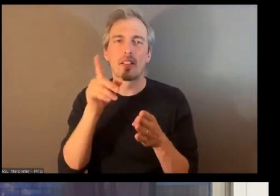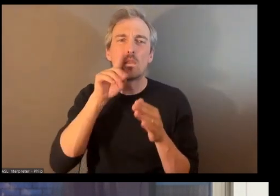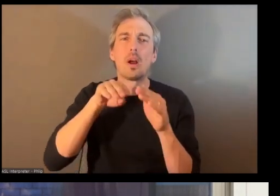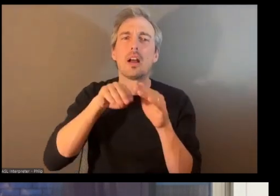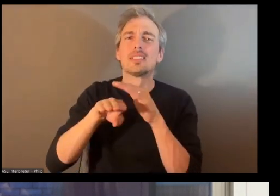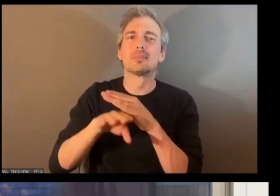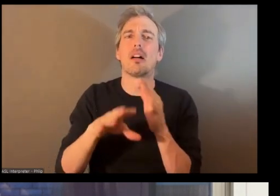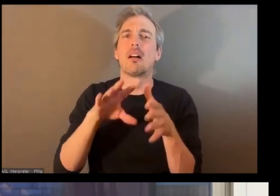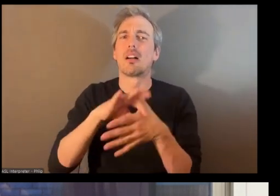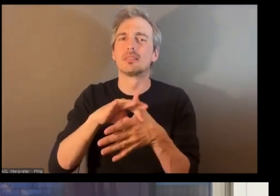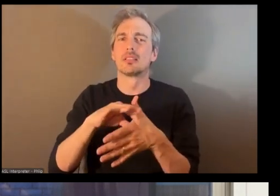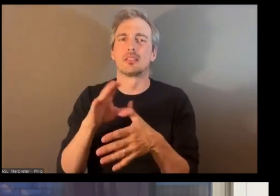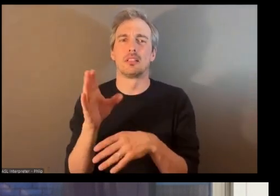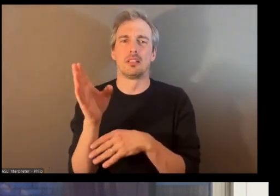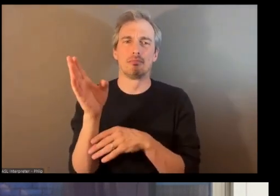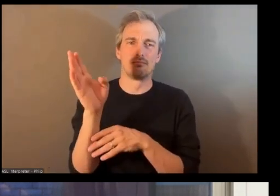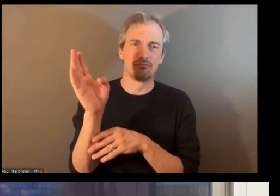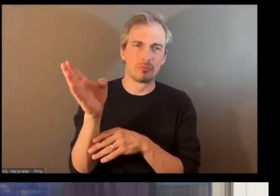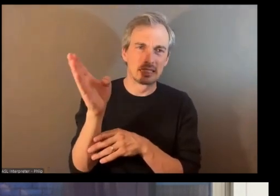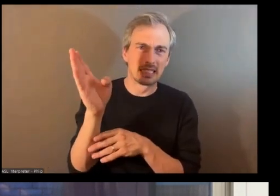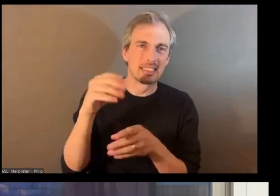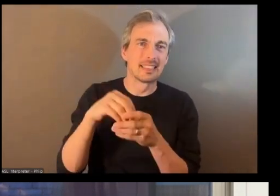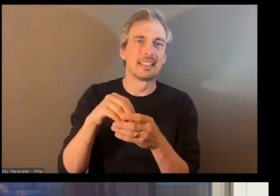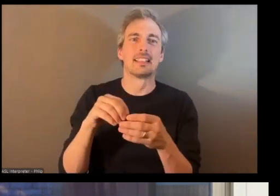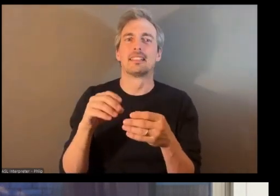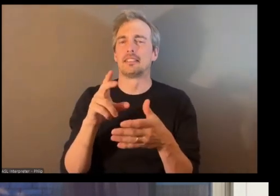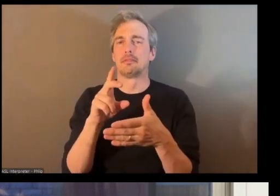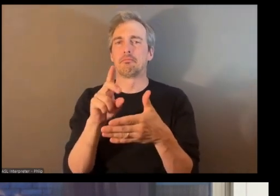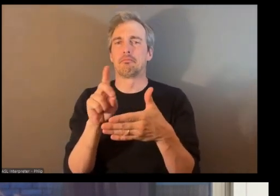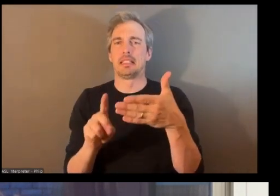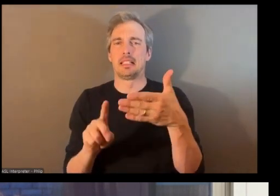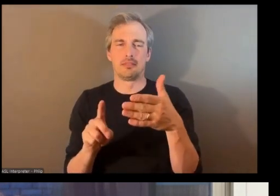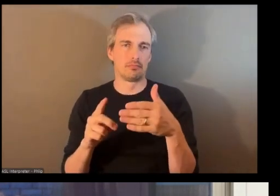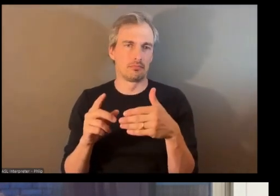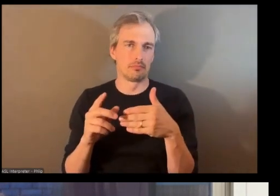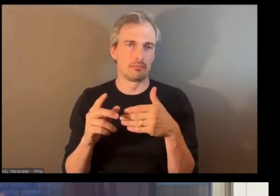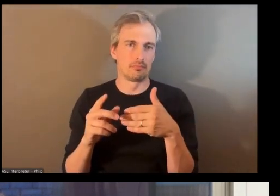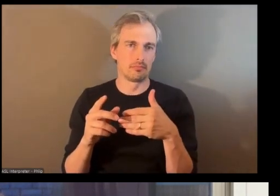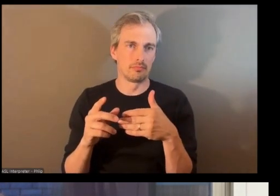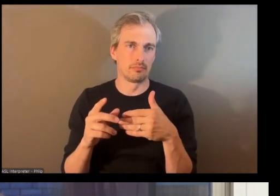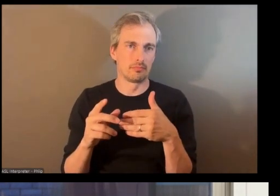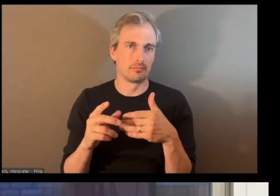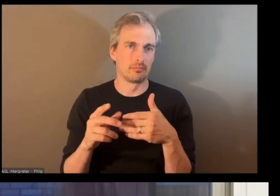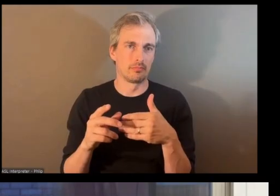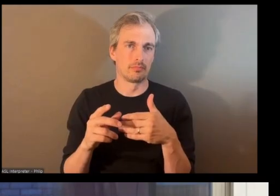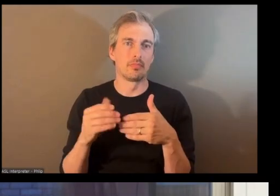absurdity of the late part... And talking about the early... This will make...